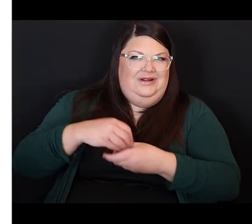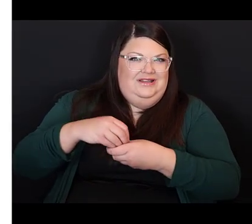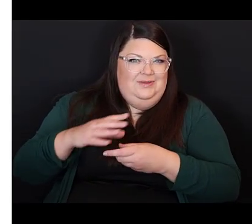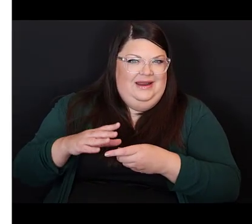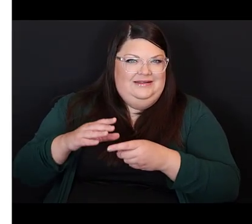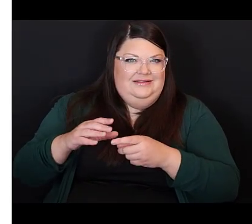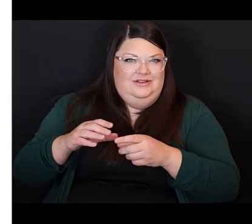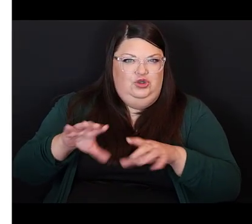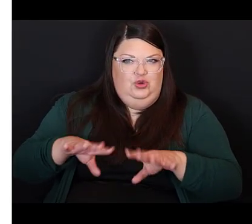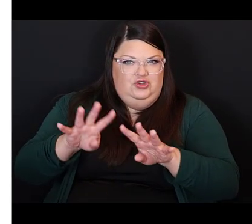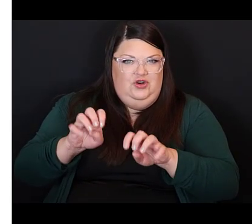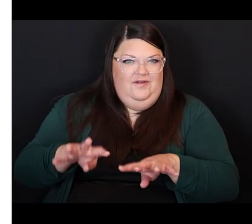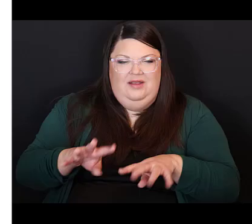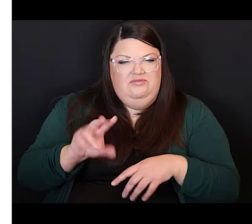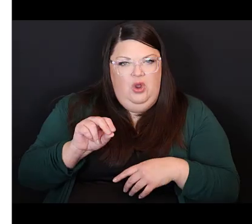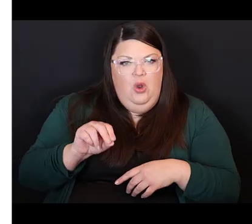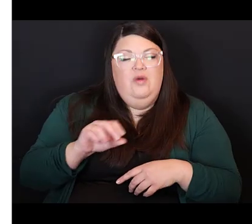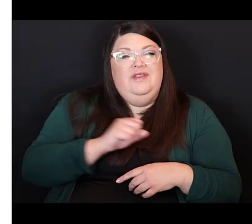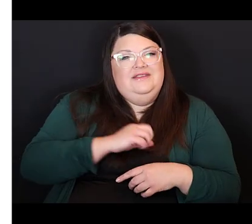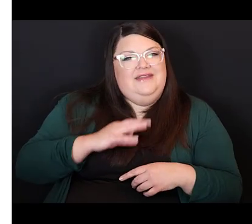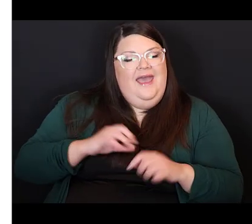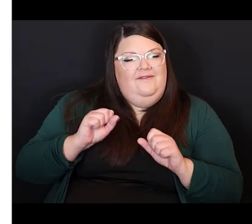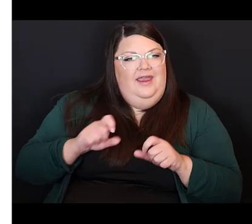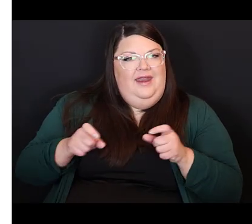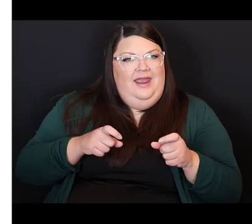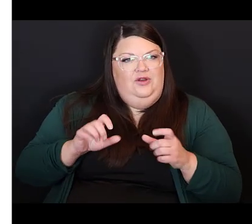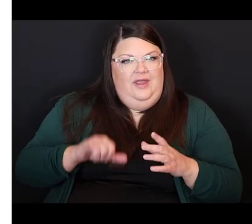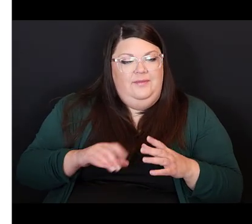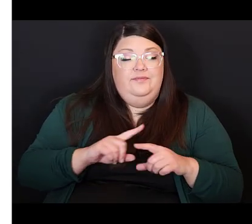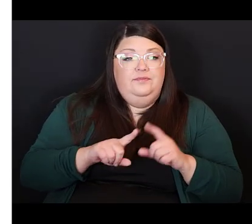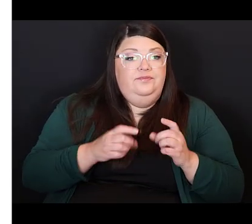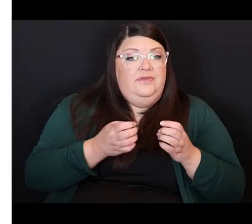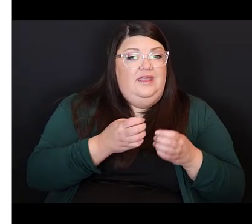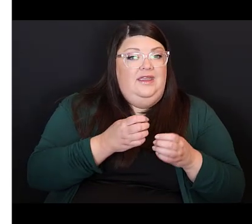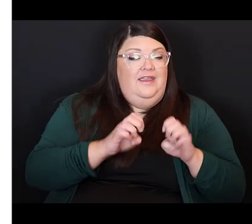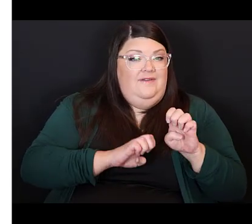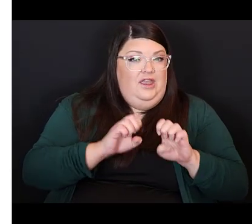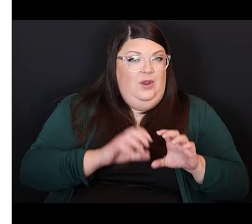be something that staff handles, and then the evaluator needs to be the one analyzing the data,